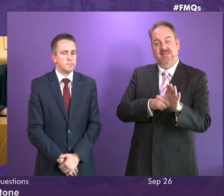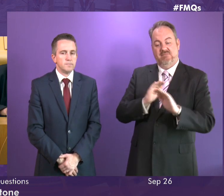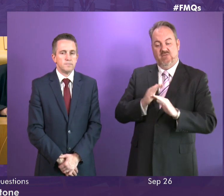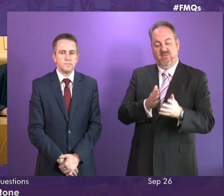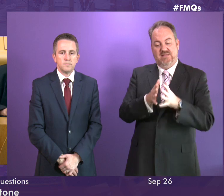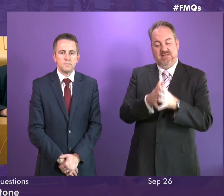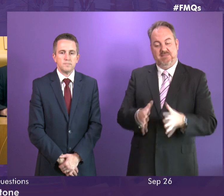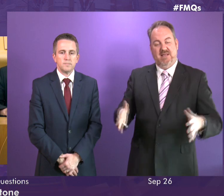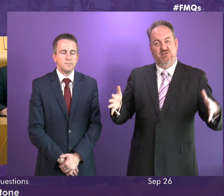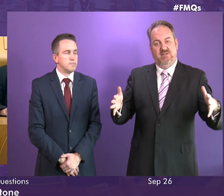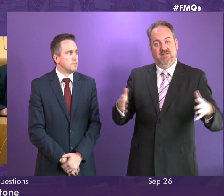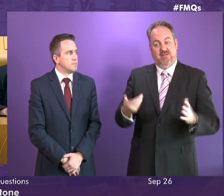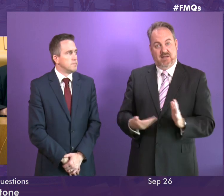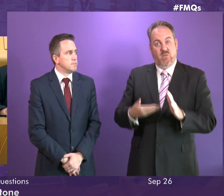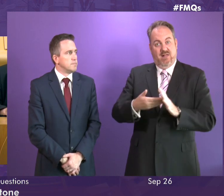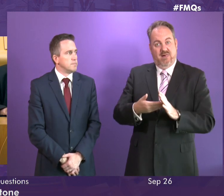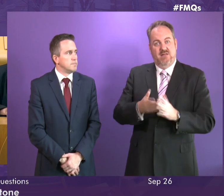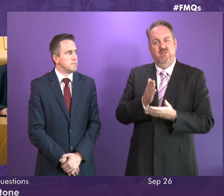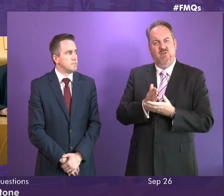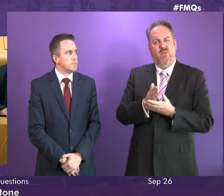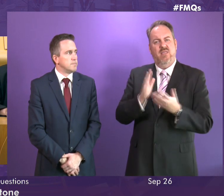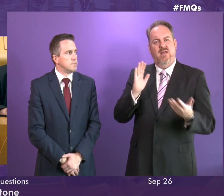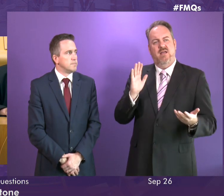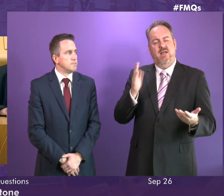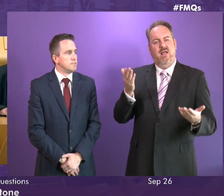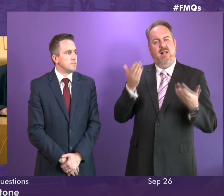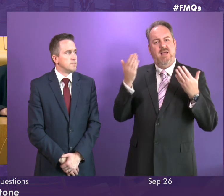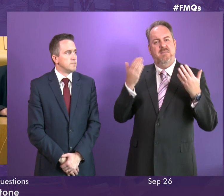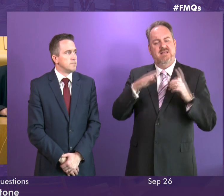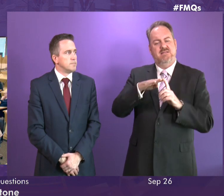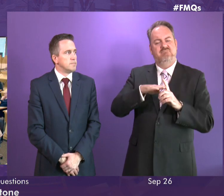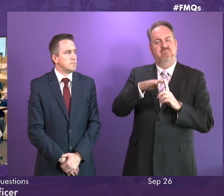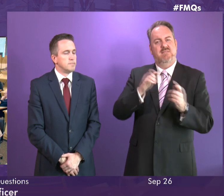Why are the targets that the Parliament set yesterday on the climate emergency any different?